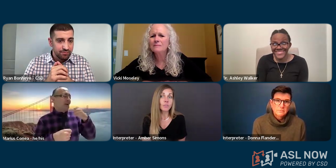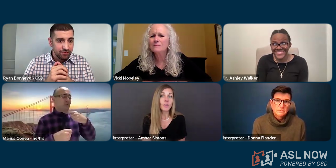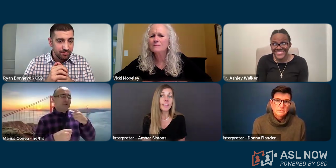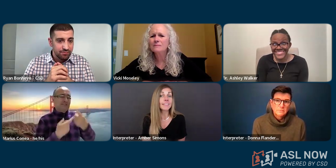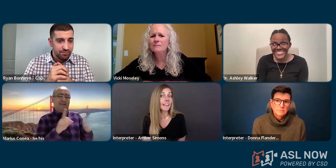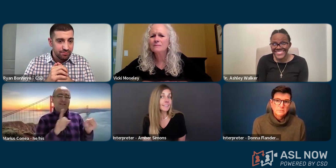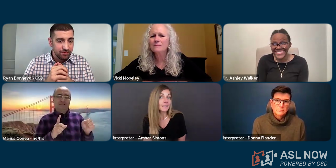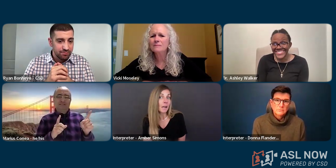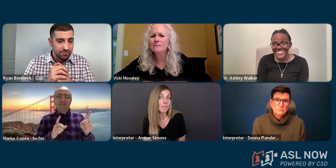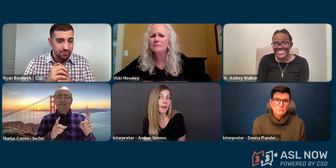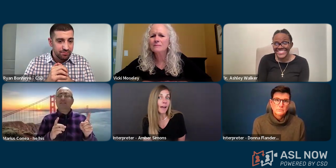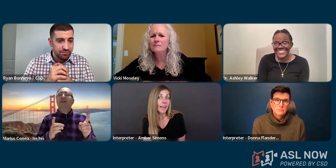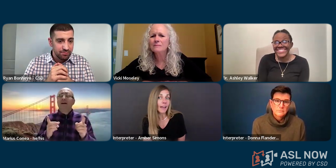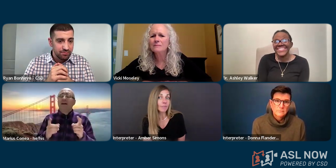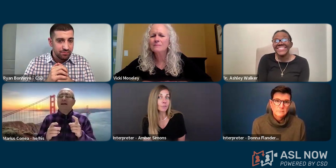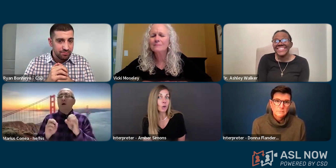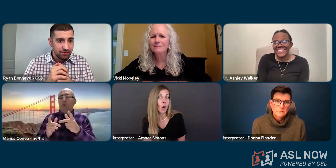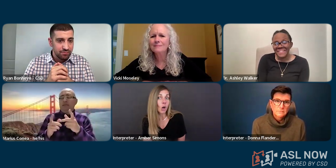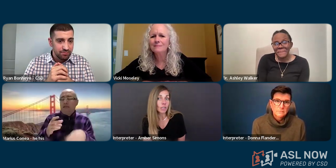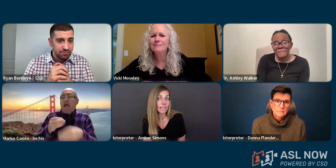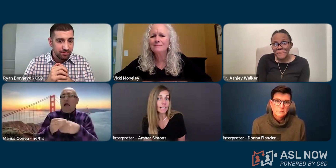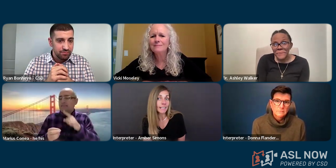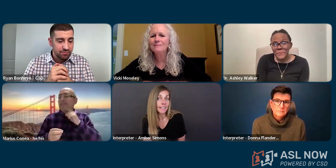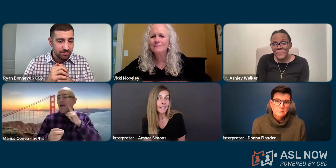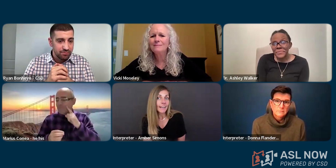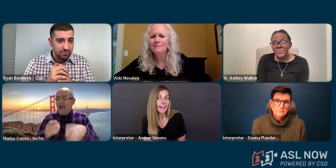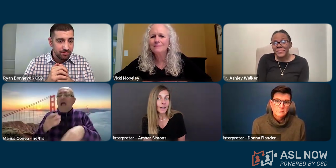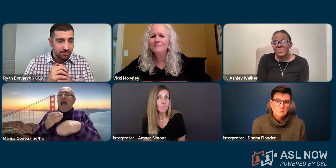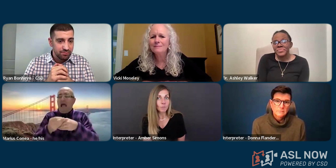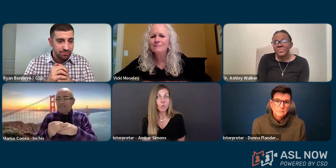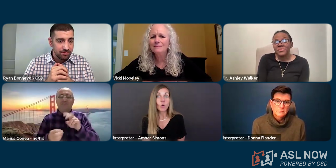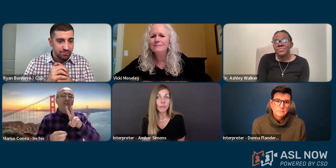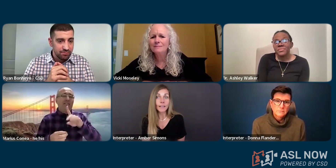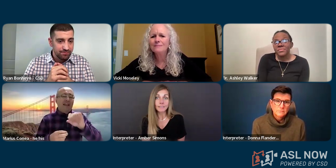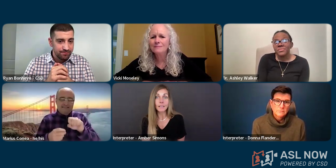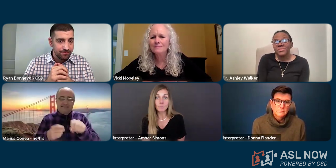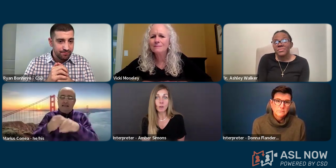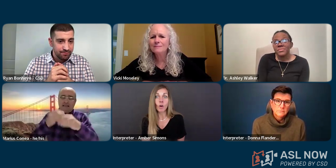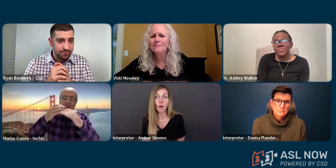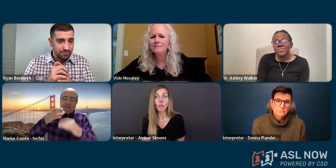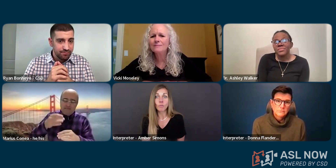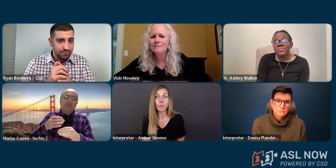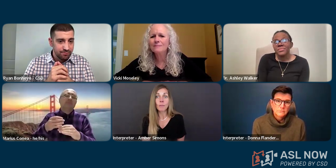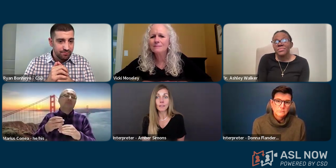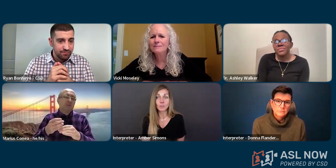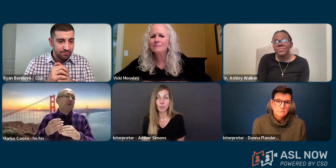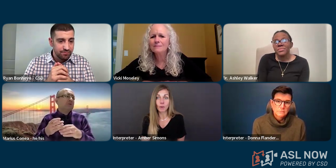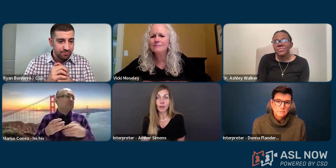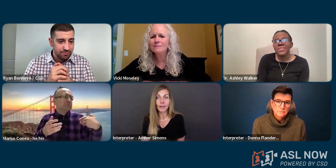So then the next time I have to call in, you'll accept a call from an interpreter.